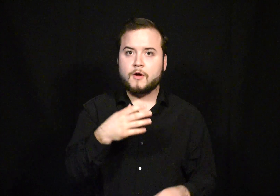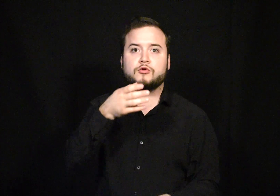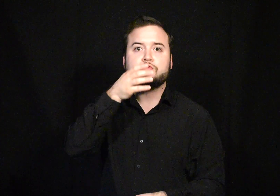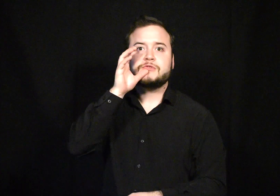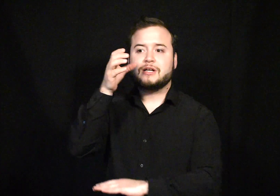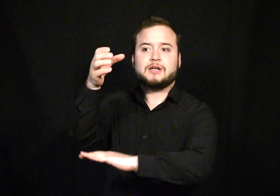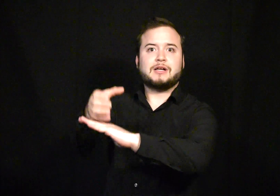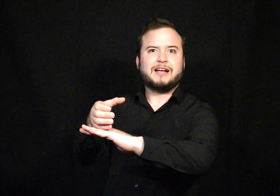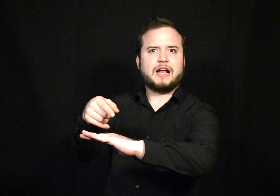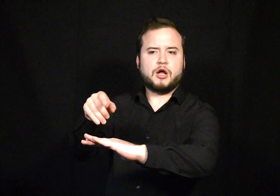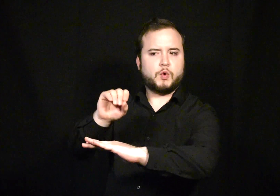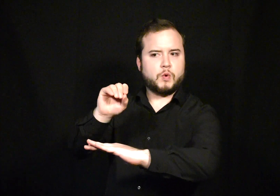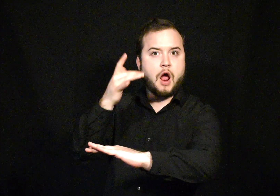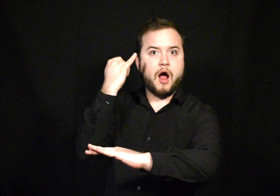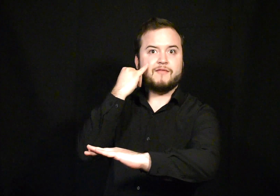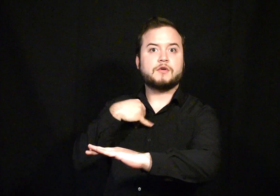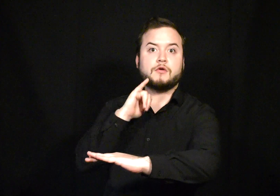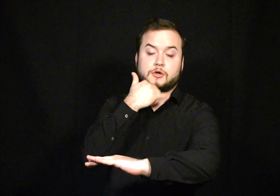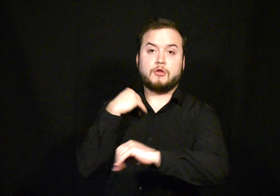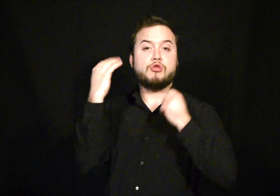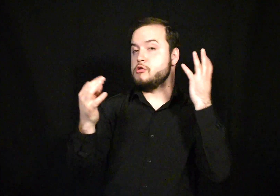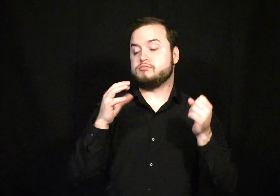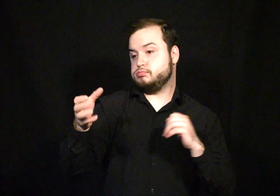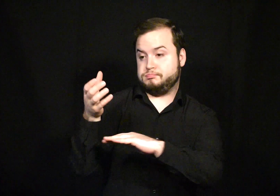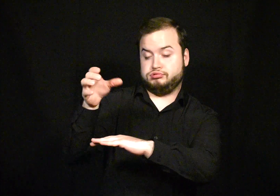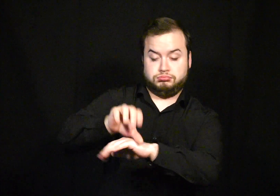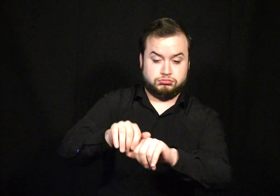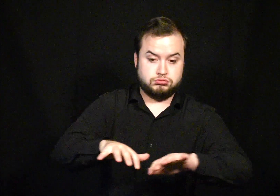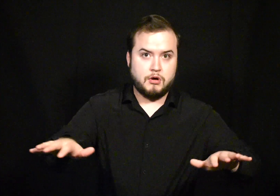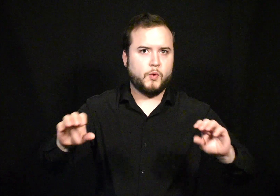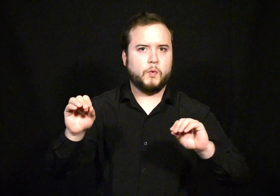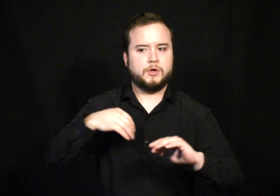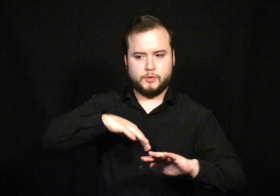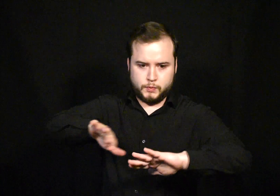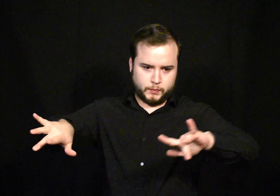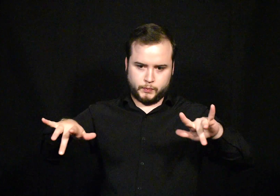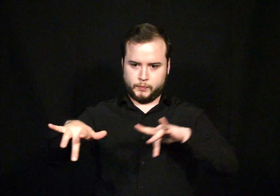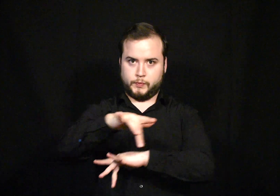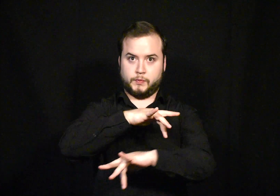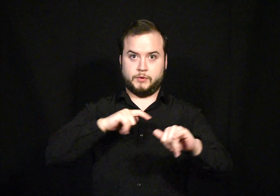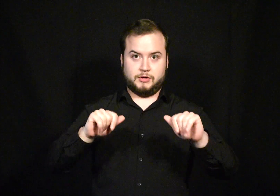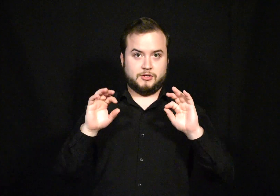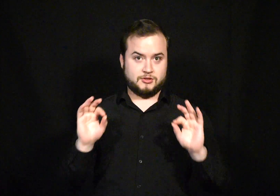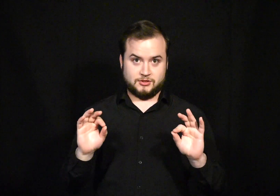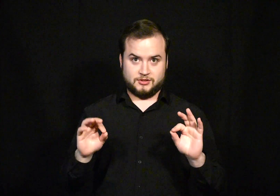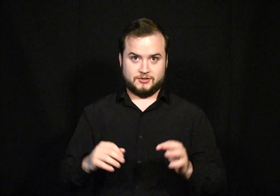Drinks that might be prone to spillage if you knocked them over while on a call?)